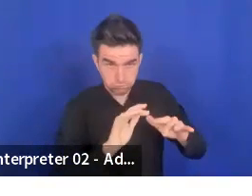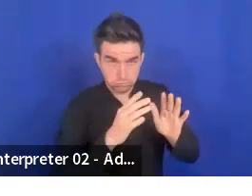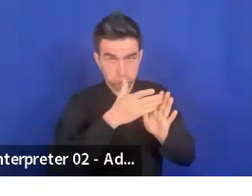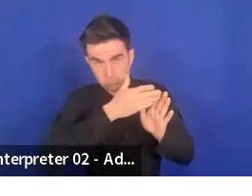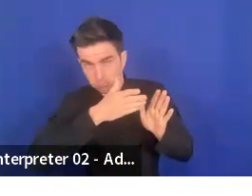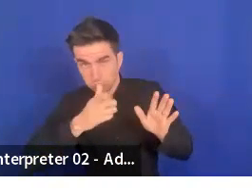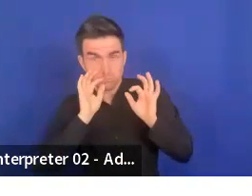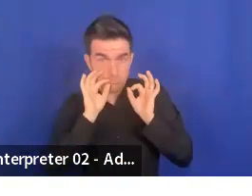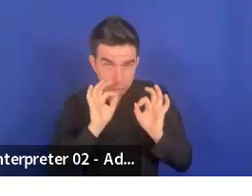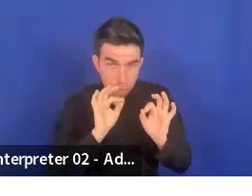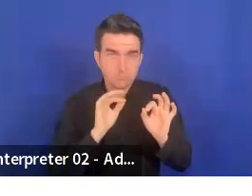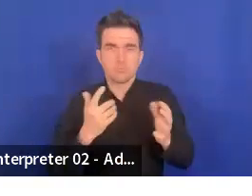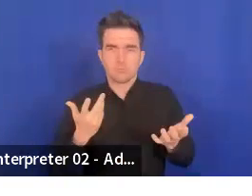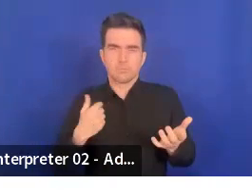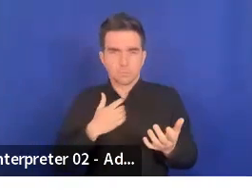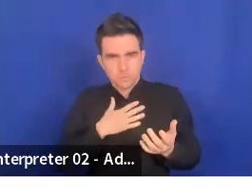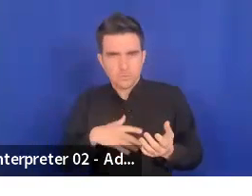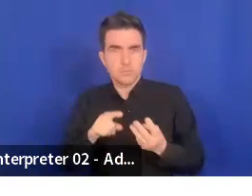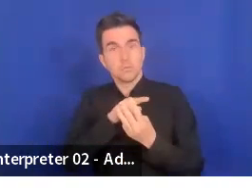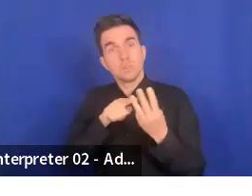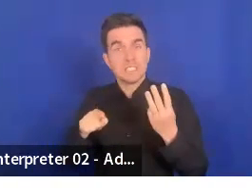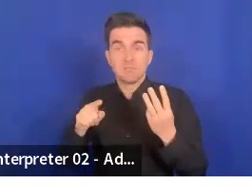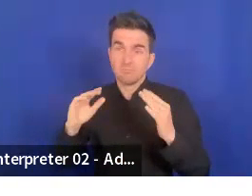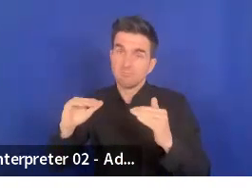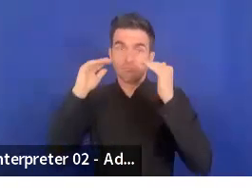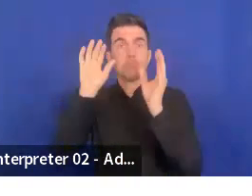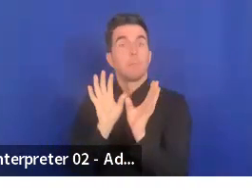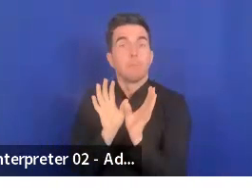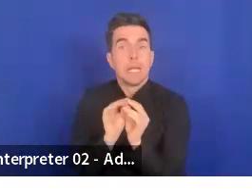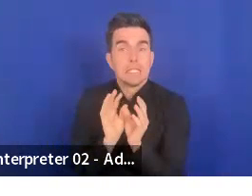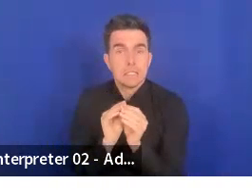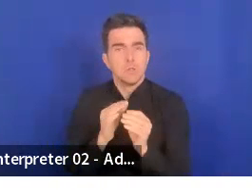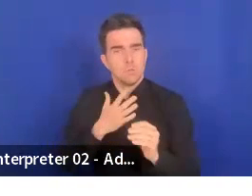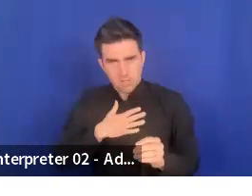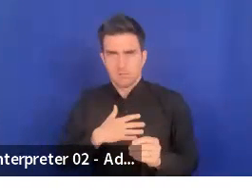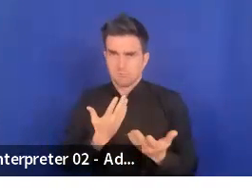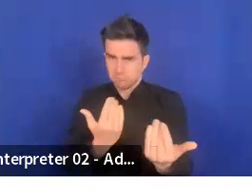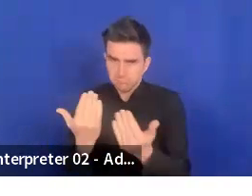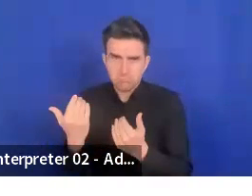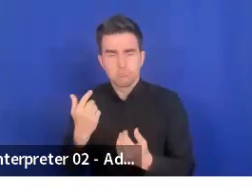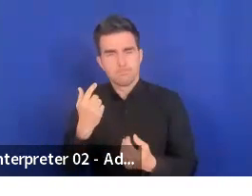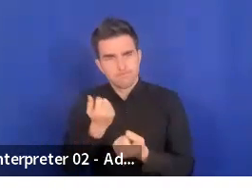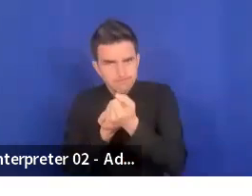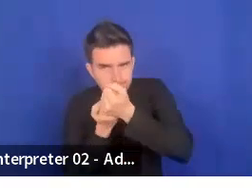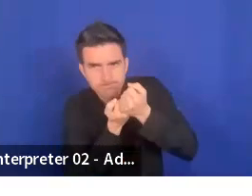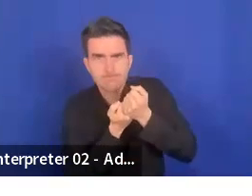do business as usual, but that they go extra, they go that extra step to make sure that